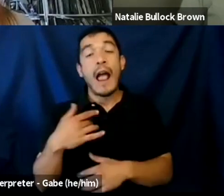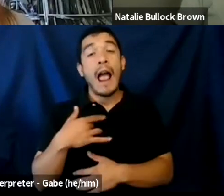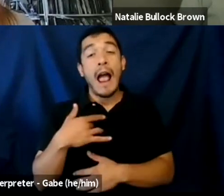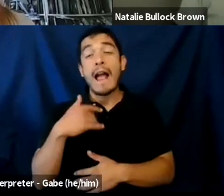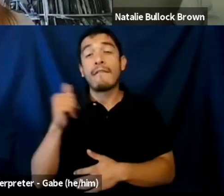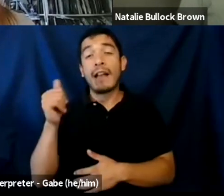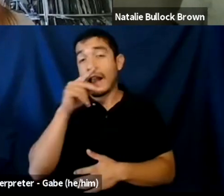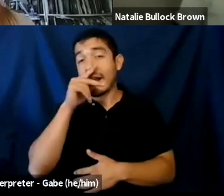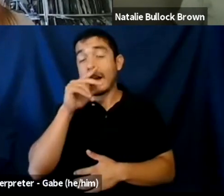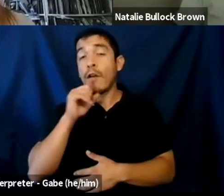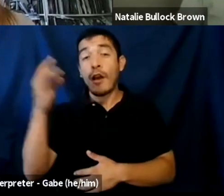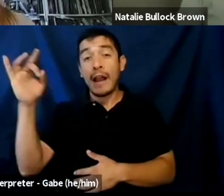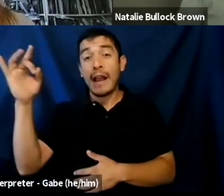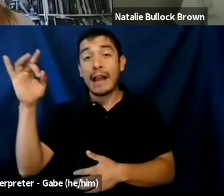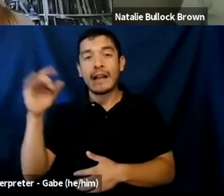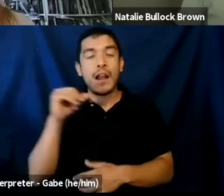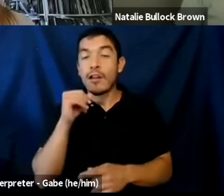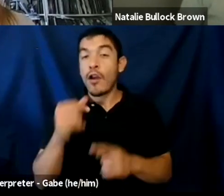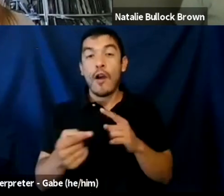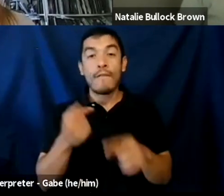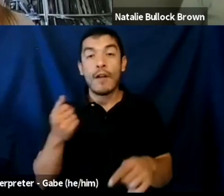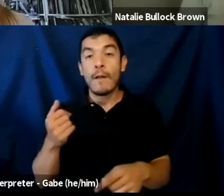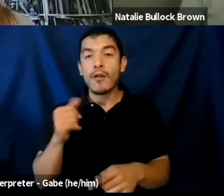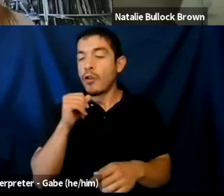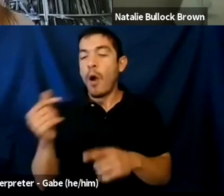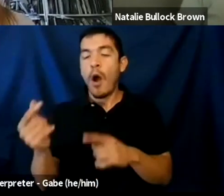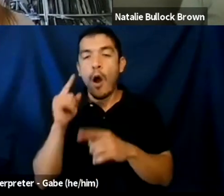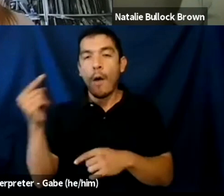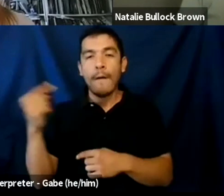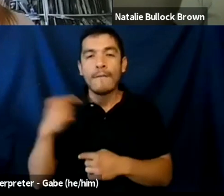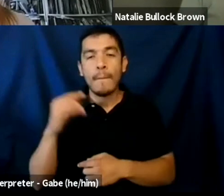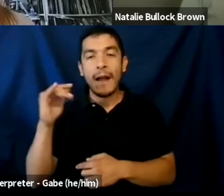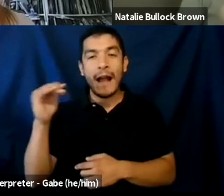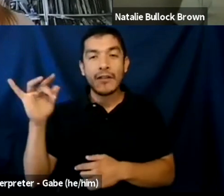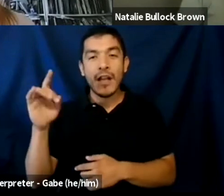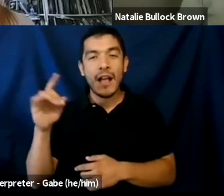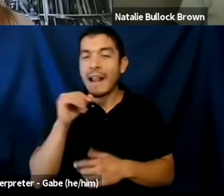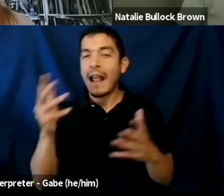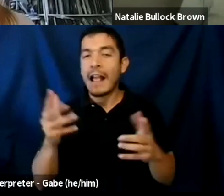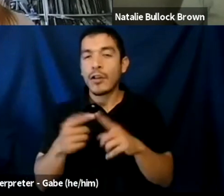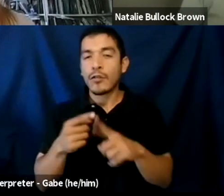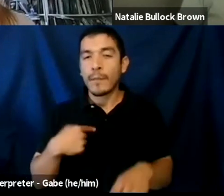don't come for my child and not talk to me. He's 18, yes, but I'm his mom.